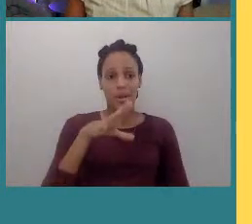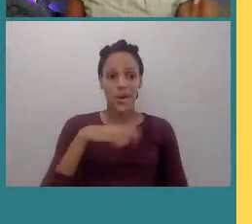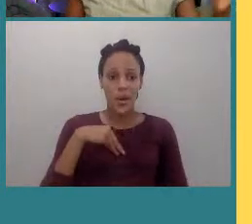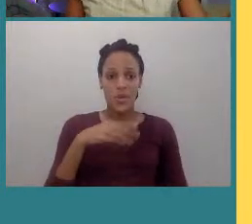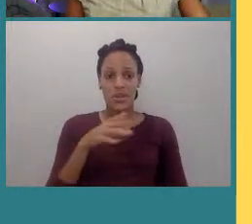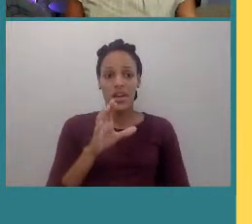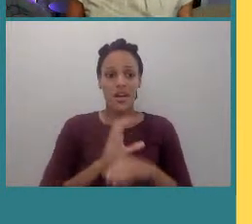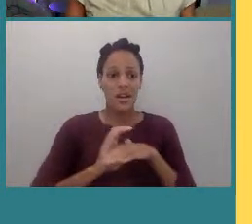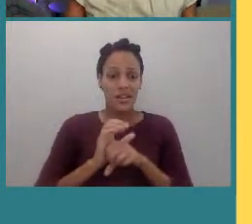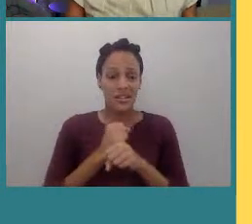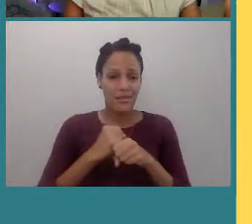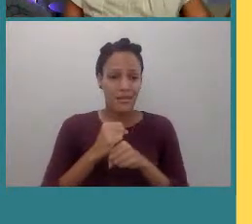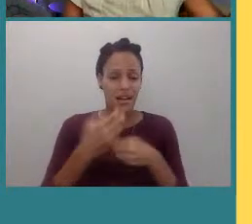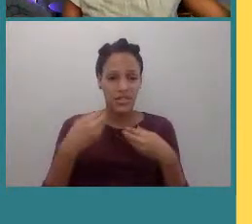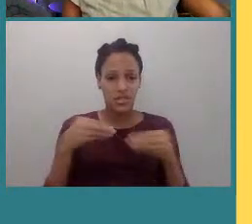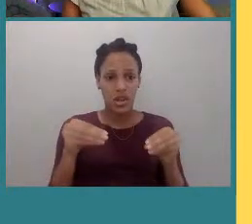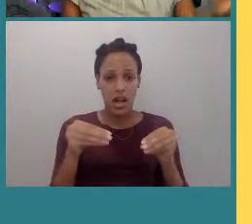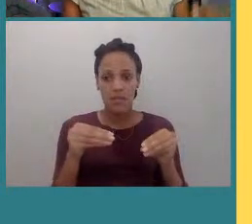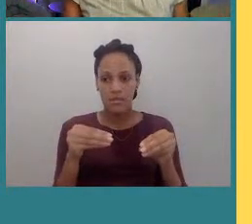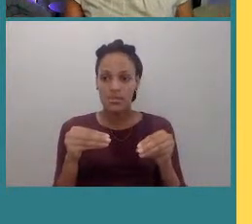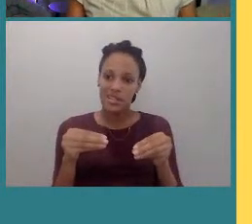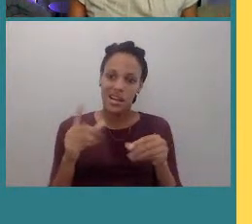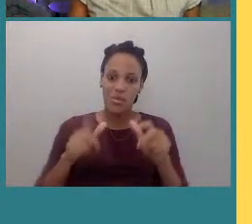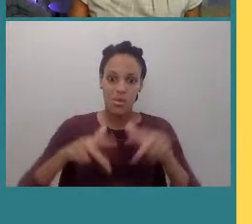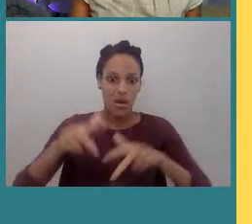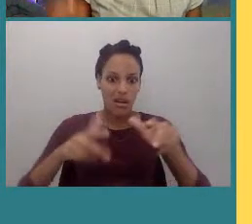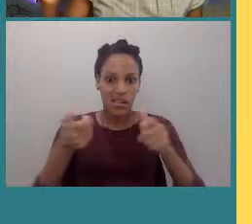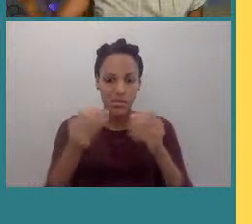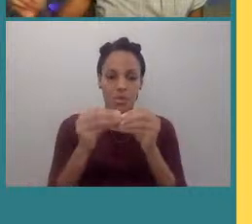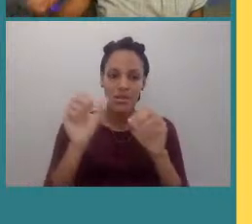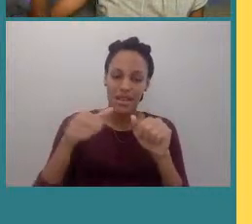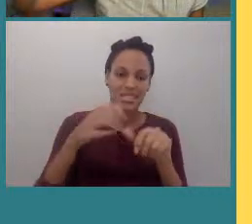Would it be more convenient for me to walk up the block to Starbucks? No, I'm going to